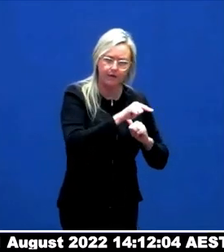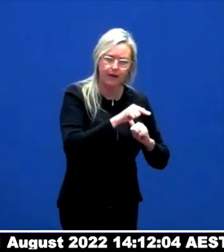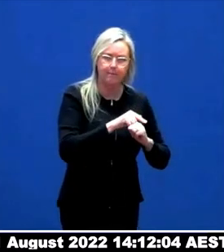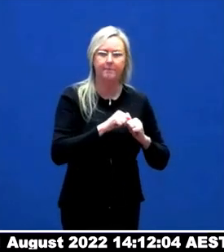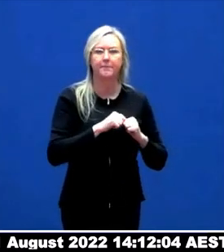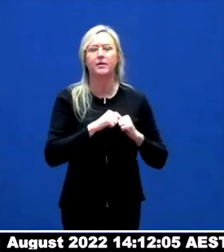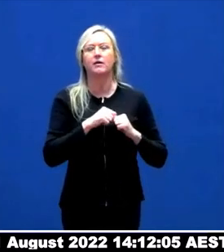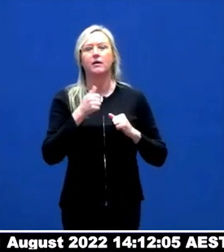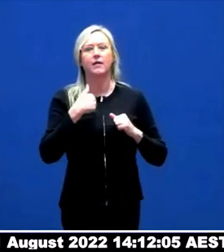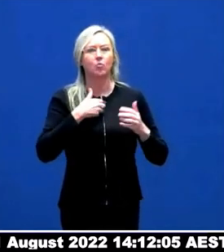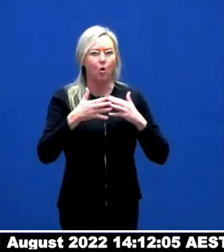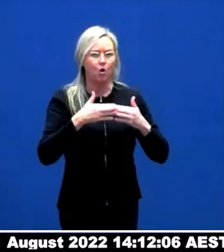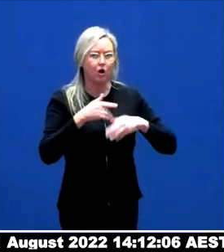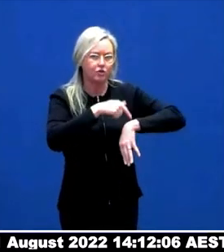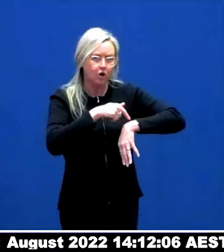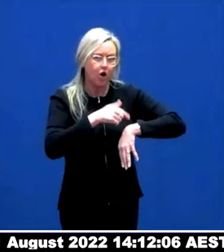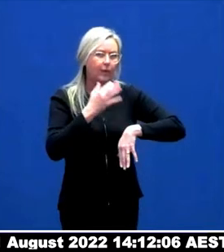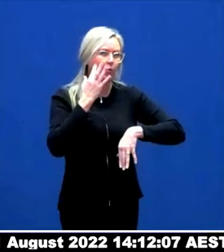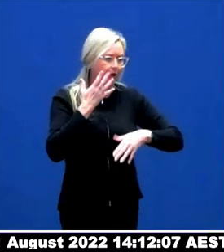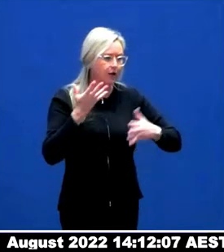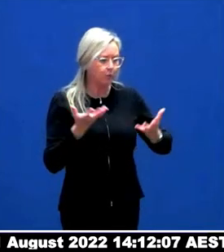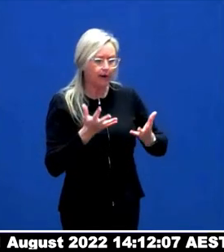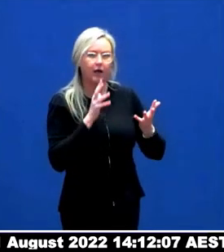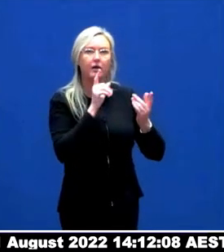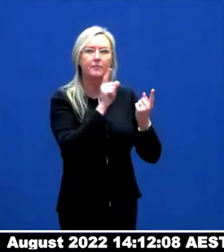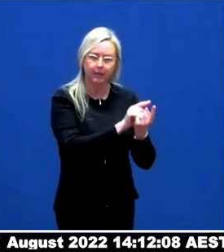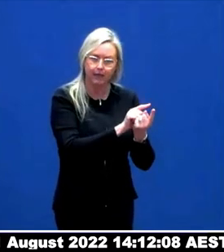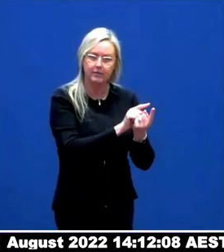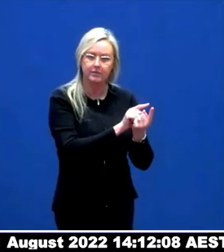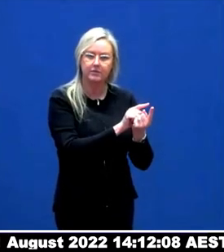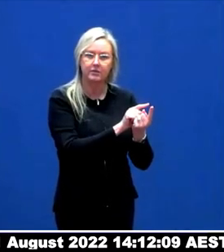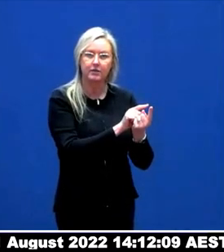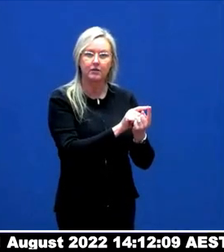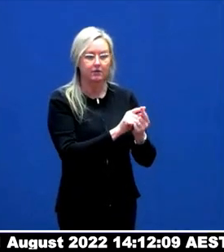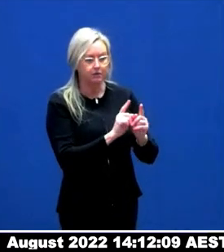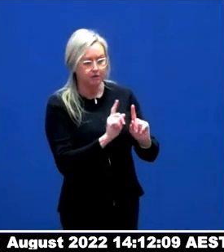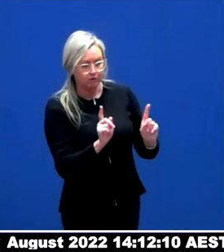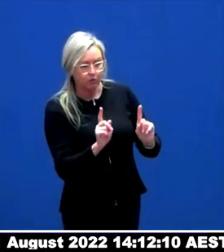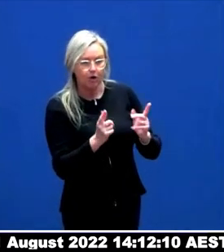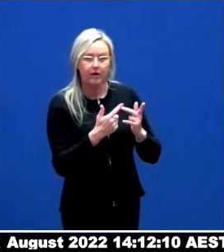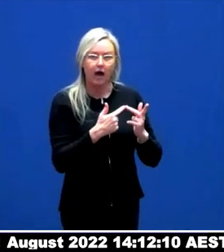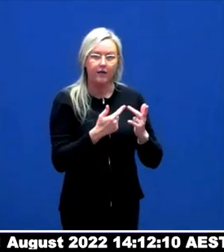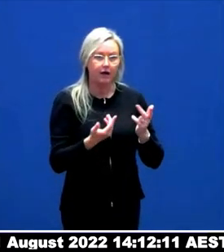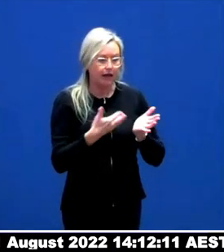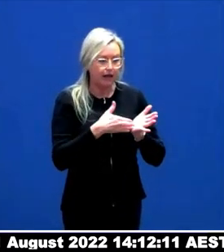participant to look at what plan - what extra funds may need to go into their plan to